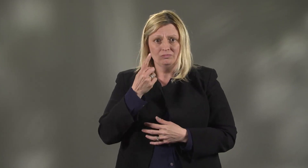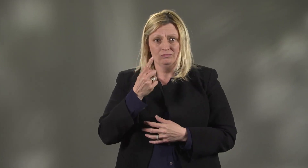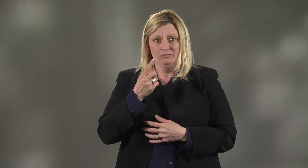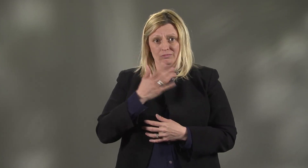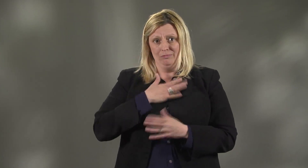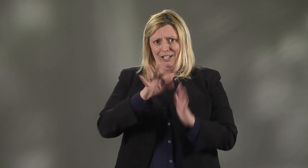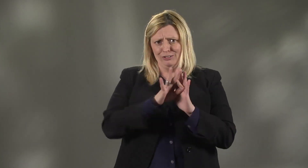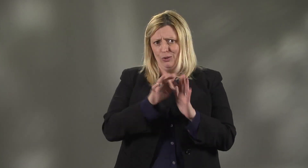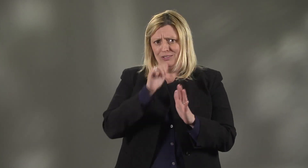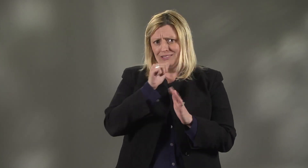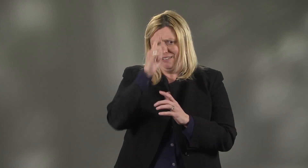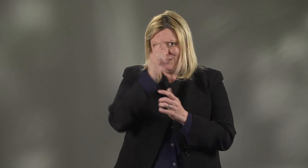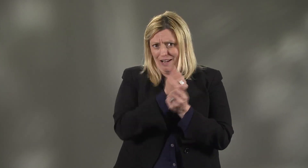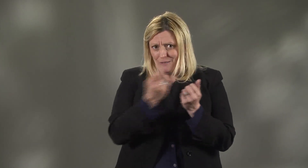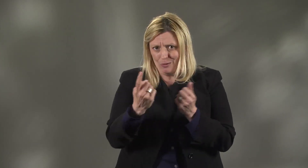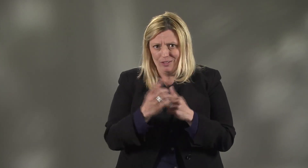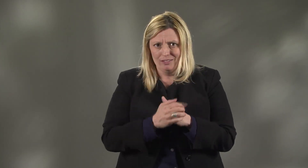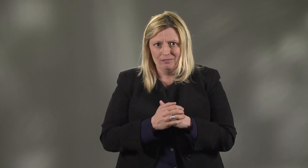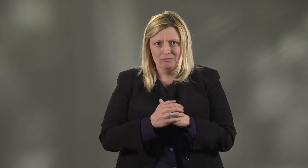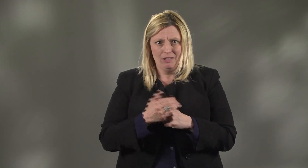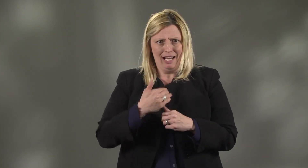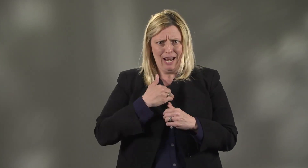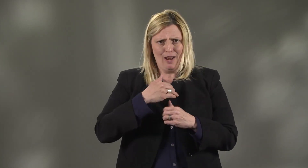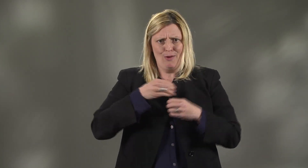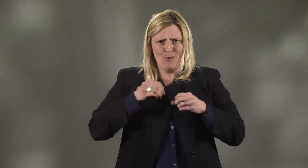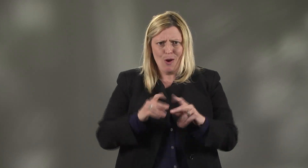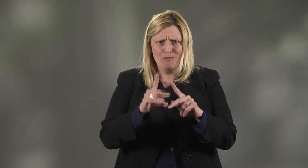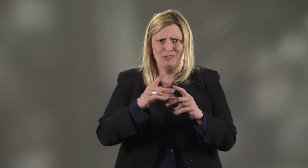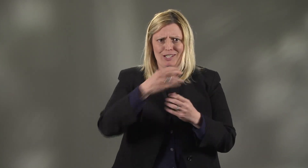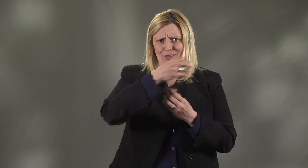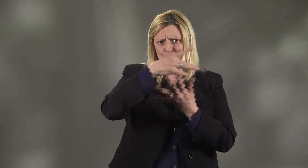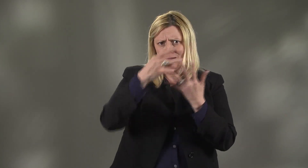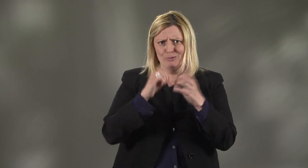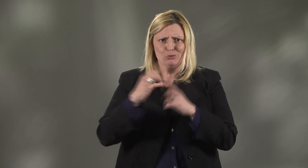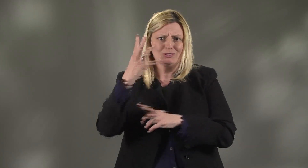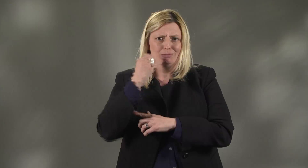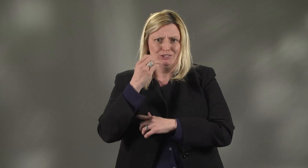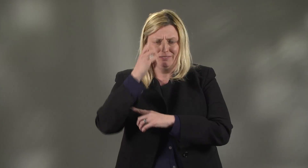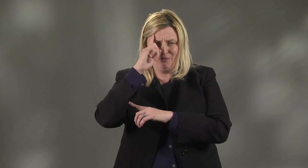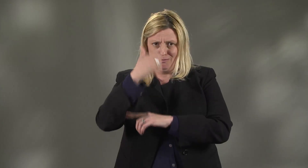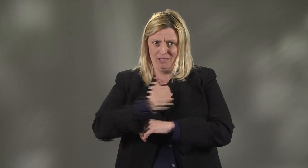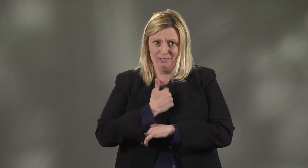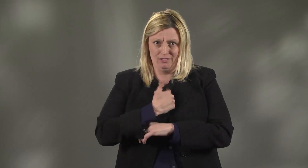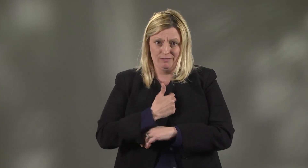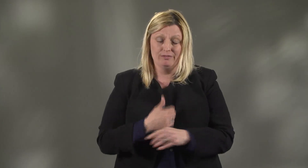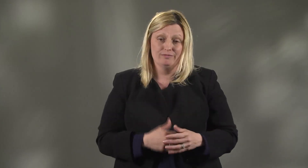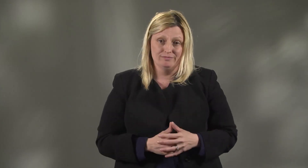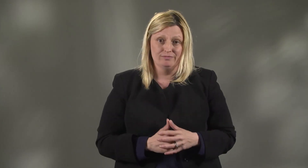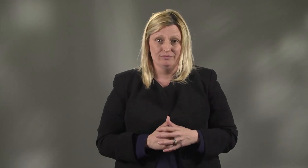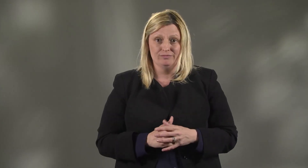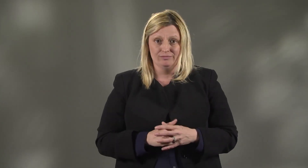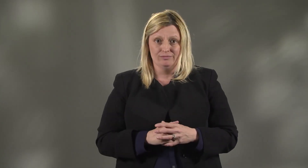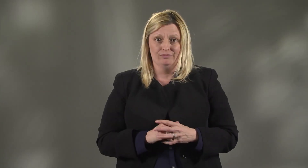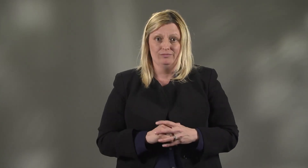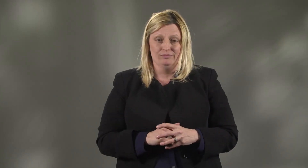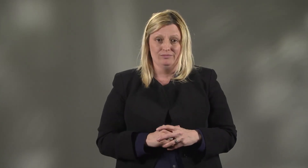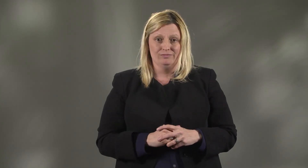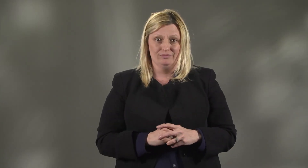While it is certainly not for everyone, at least I had the opportunity and the options to experience it for myself.